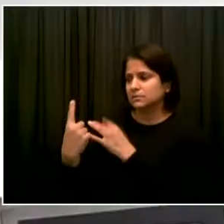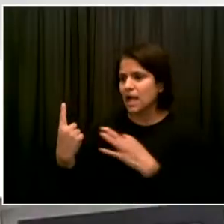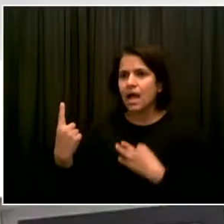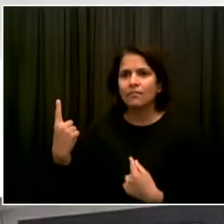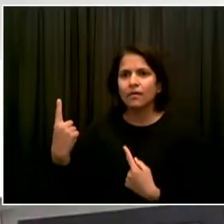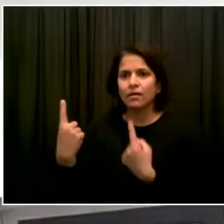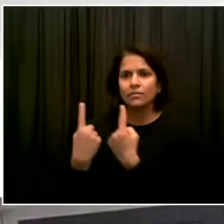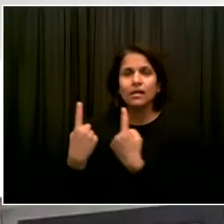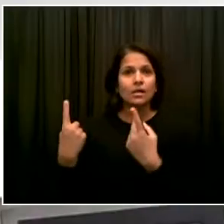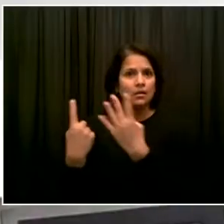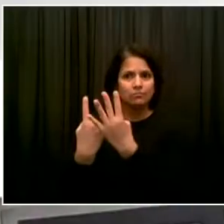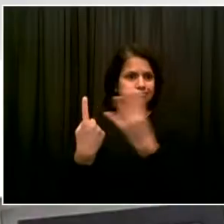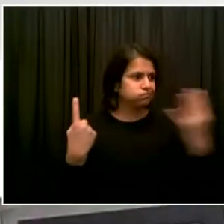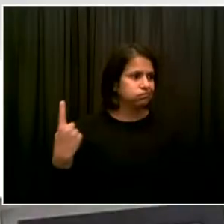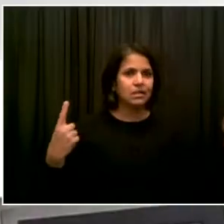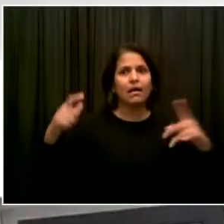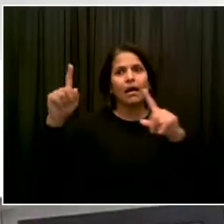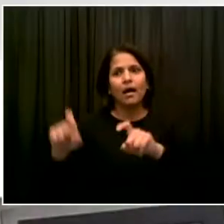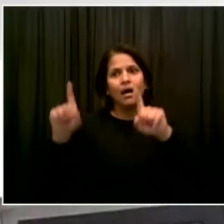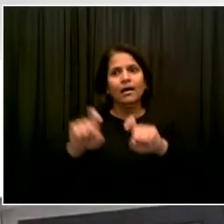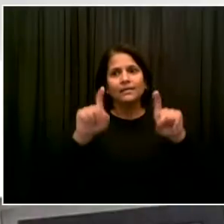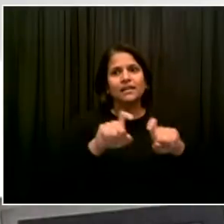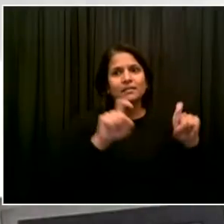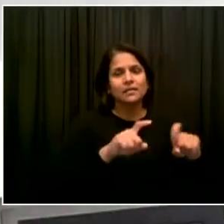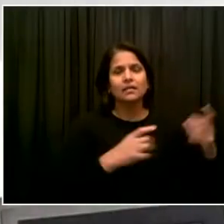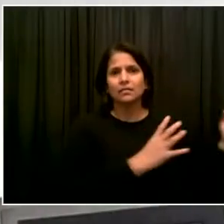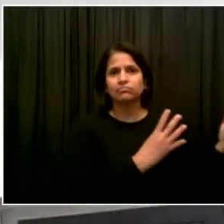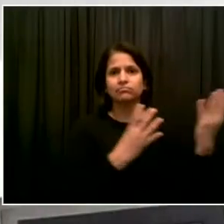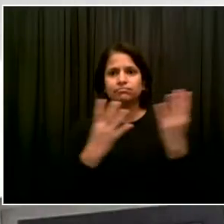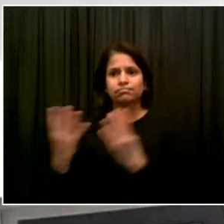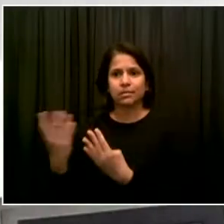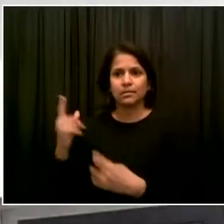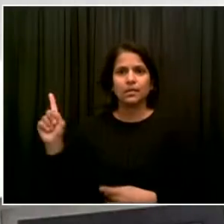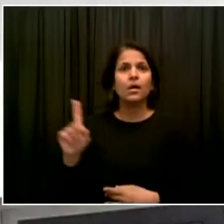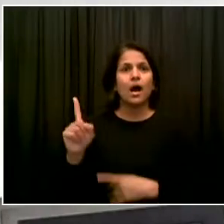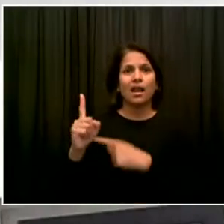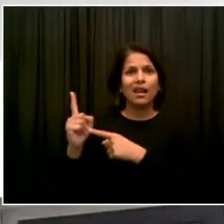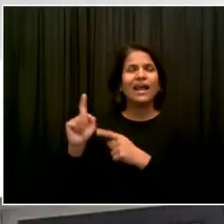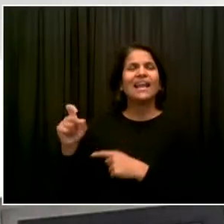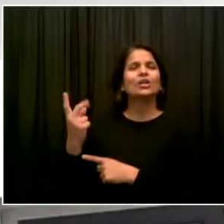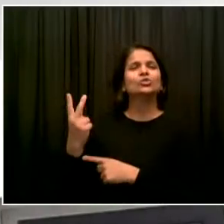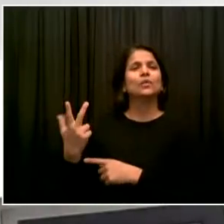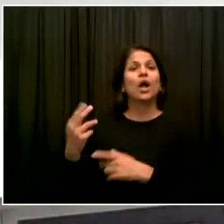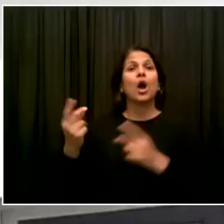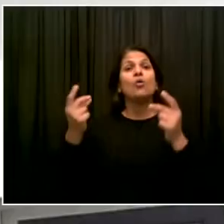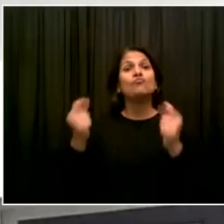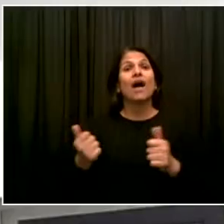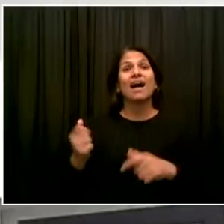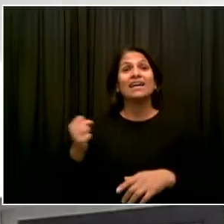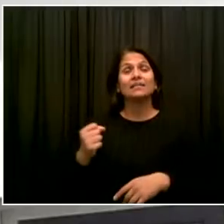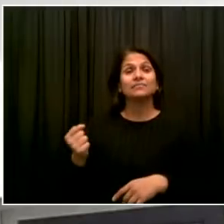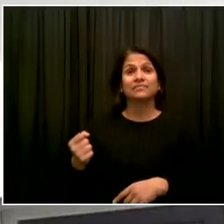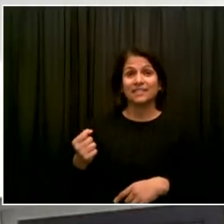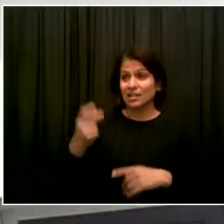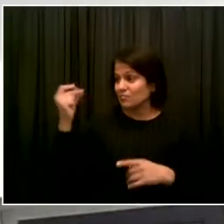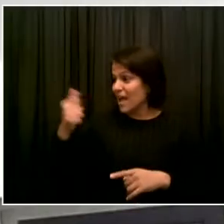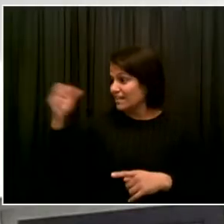MORNNIG AND THEY ARE SKIC AND THEY CALL. THOSE SETTINGS ARE MORE DIFFICULT FOR US TO BE ABLE TO